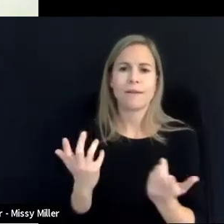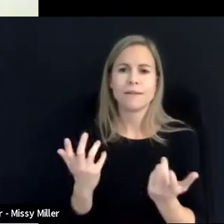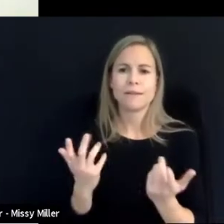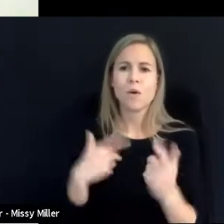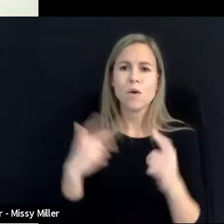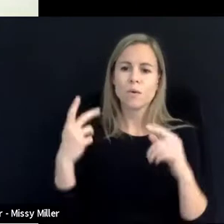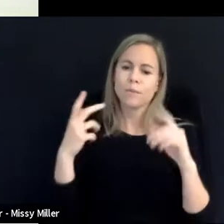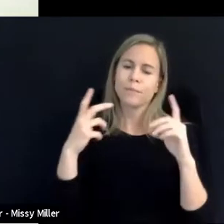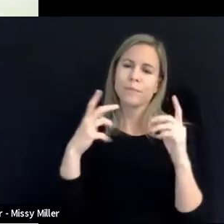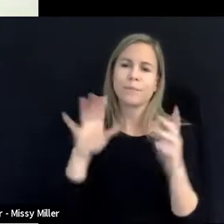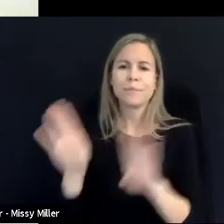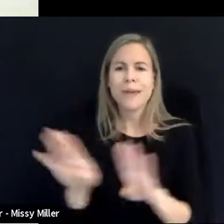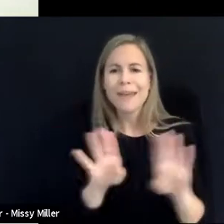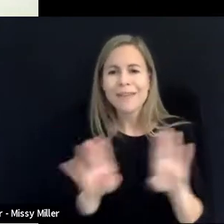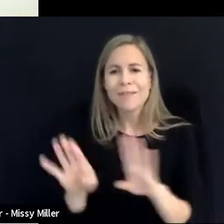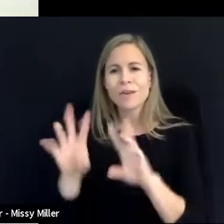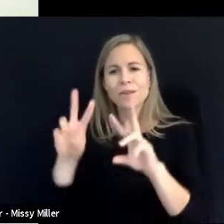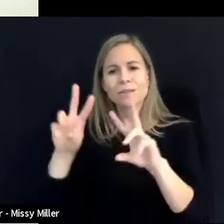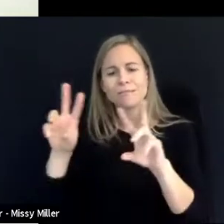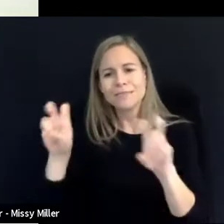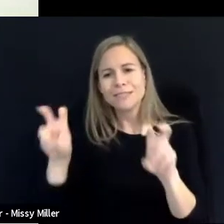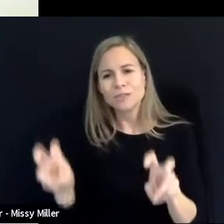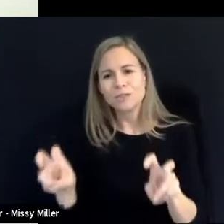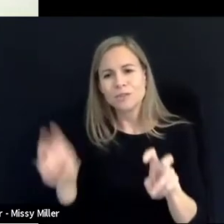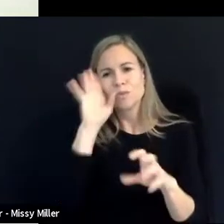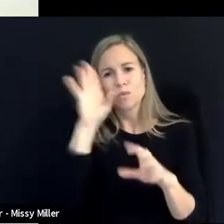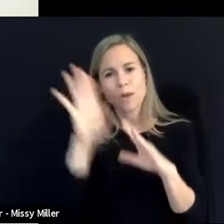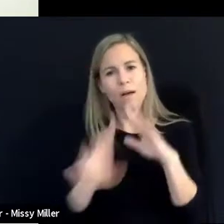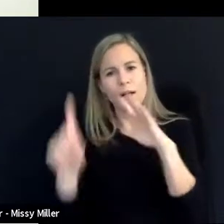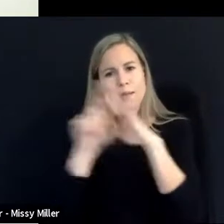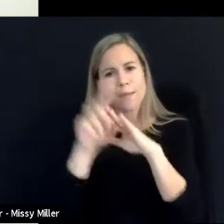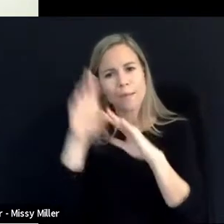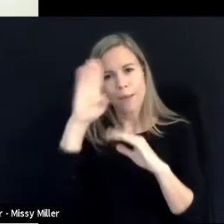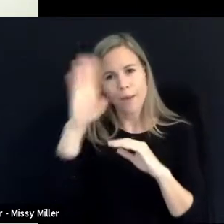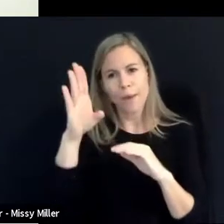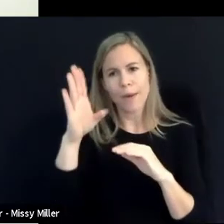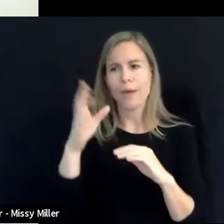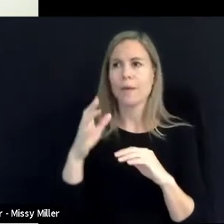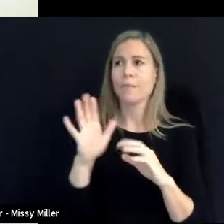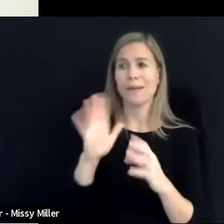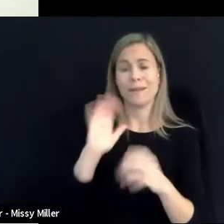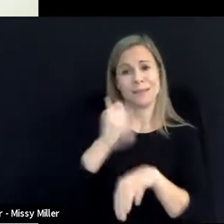but I also don't think that it's a lot of it comes about what you perceive it as being,